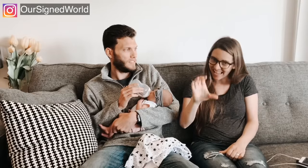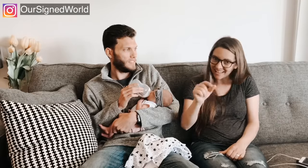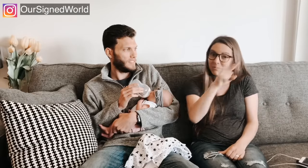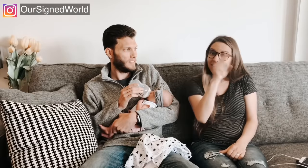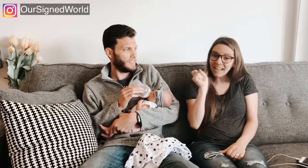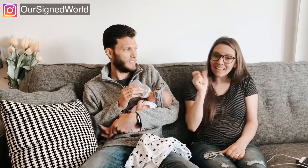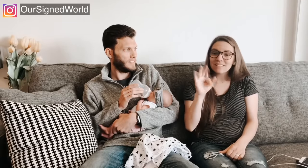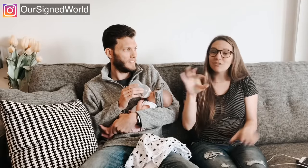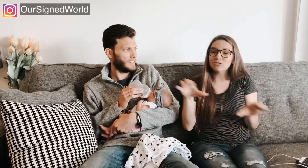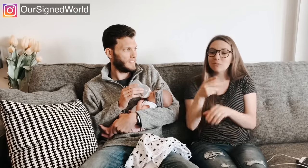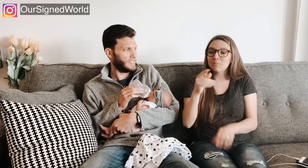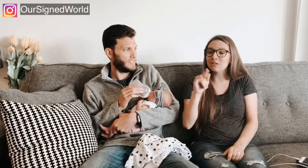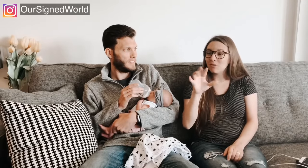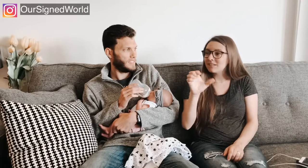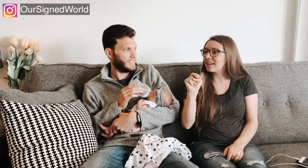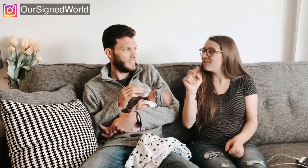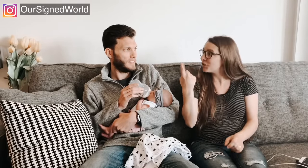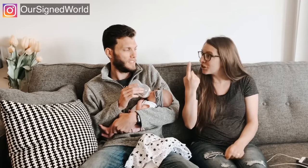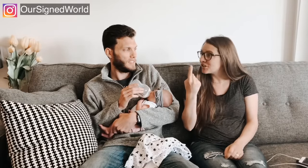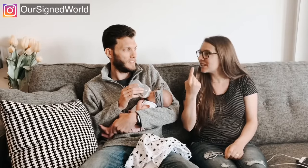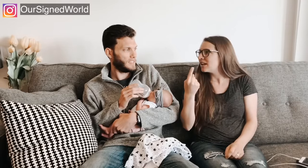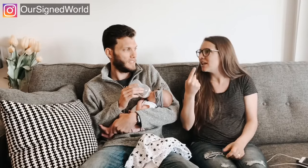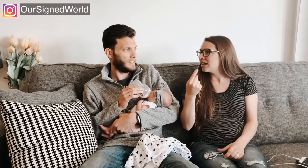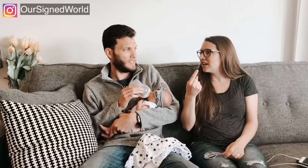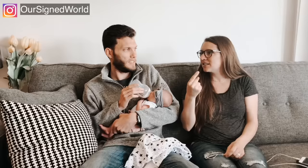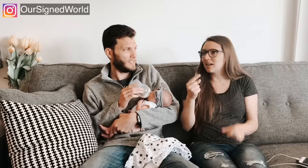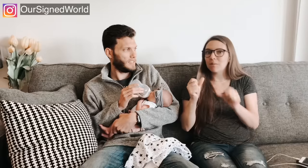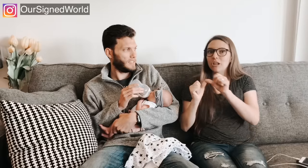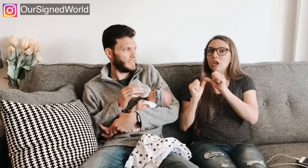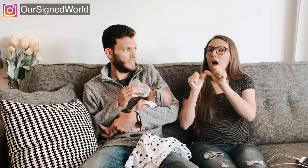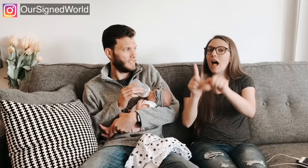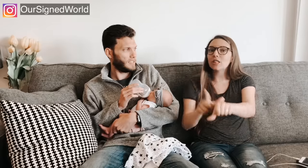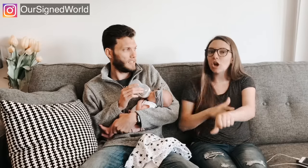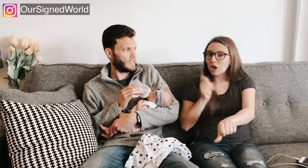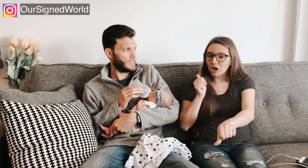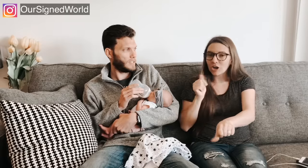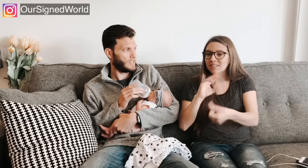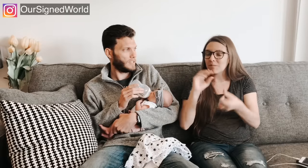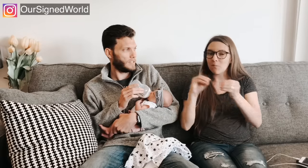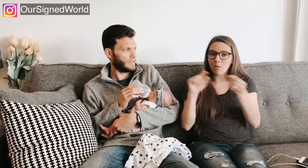because if you do the pitocin first it's gonna be a lot longer it's gonna be more